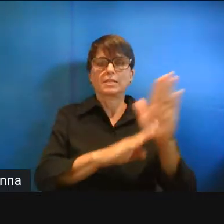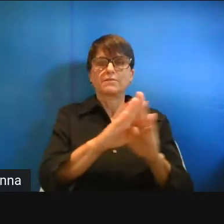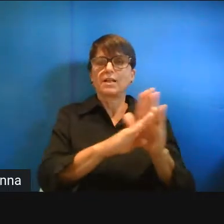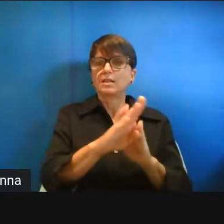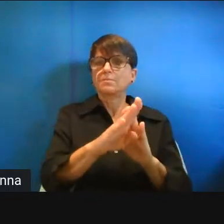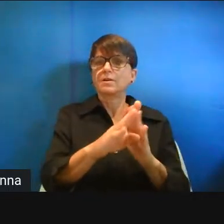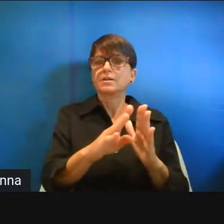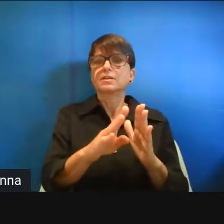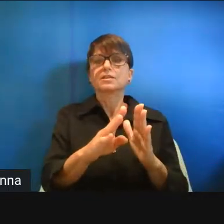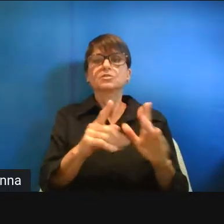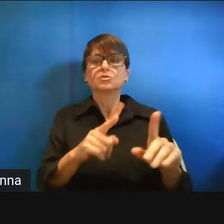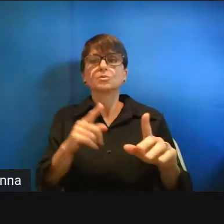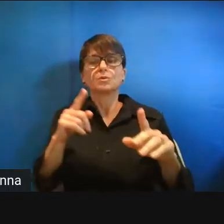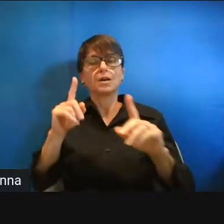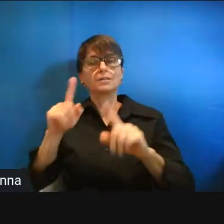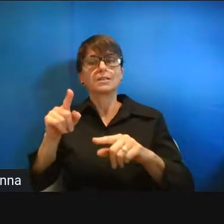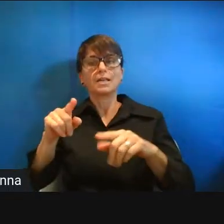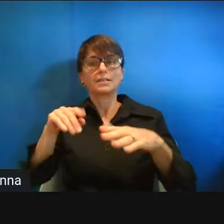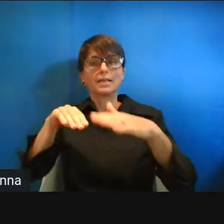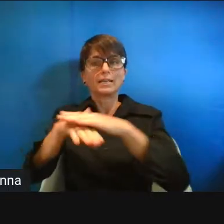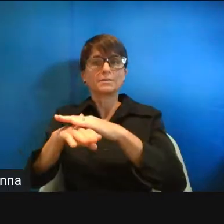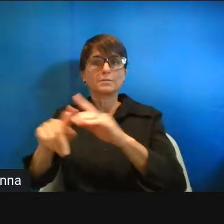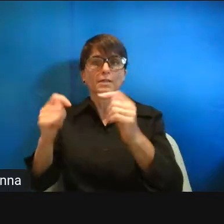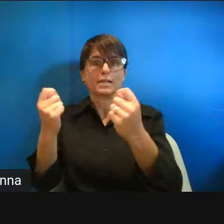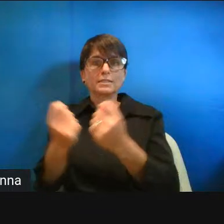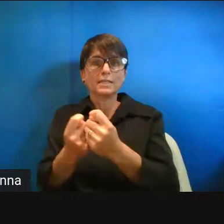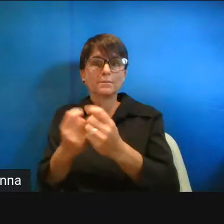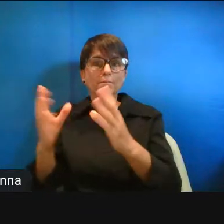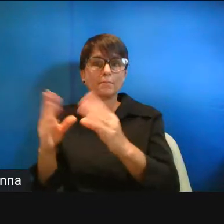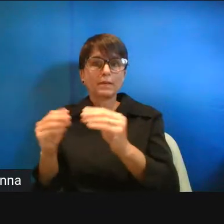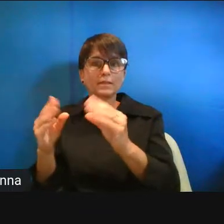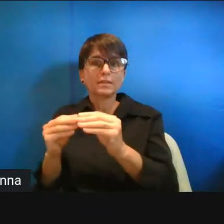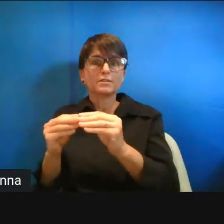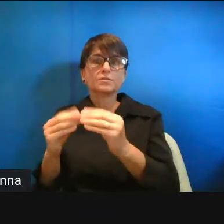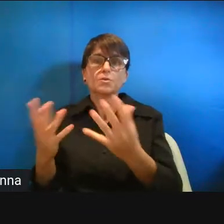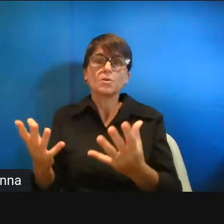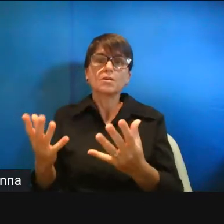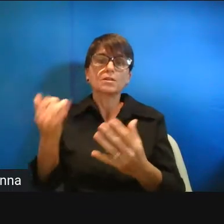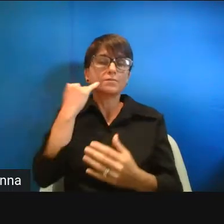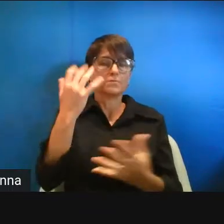Please do get involved no matter what your role is. You can LEARN MORE about getting involved on